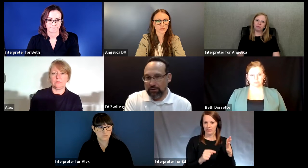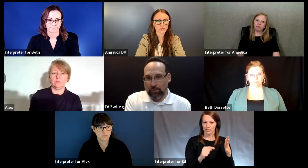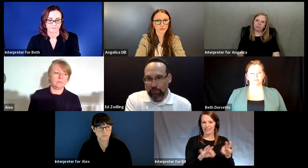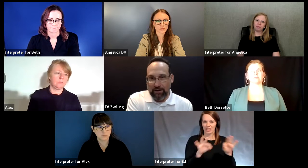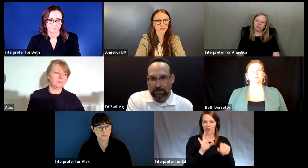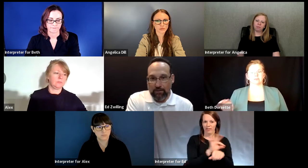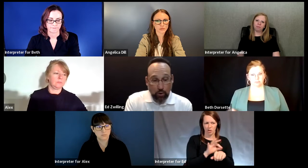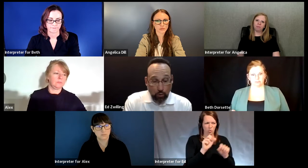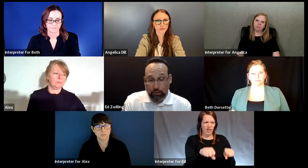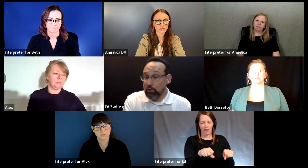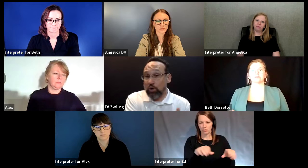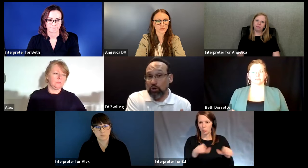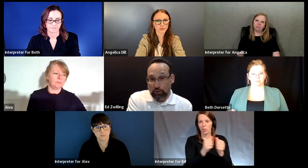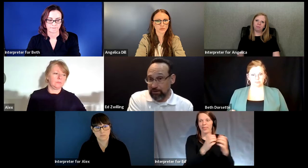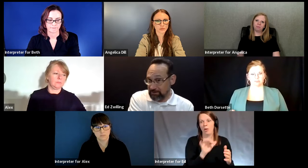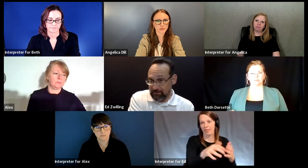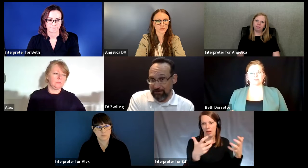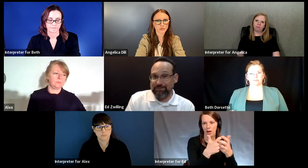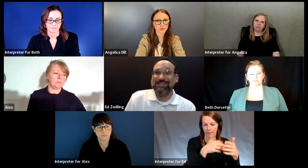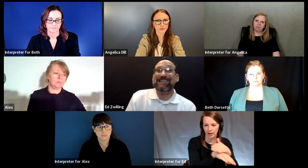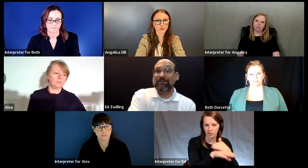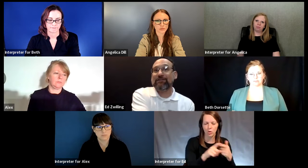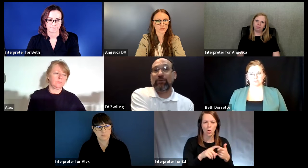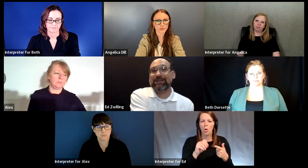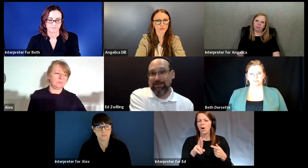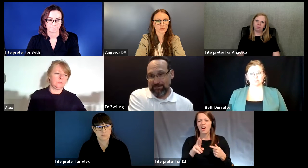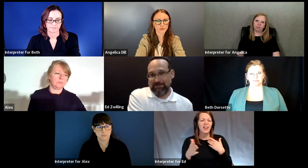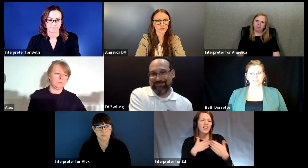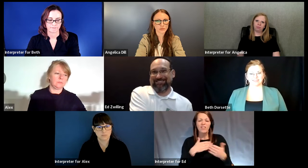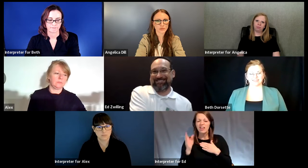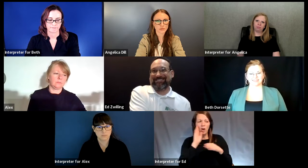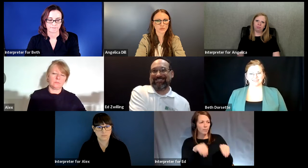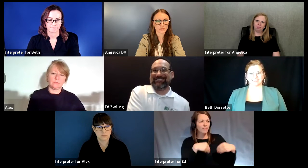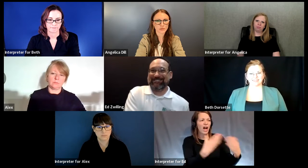You can do them without it. Or you couldn't do the essential functions, even if we did this. (Chuckles).